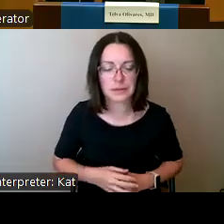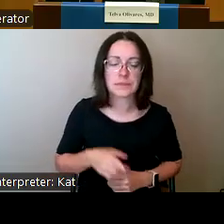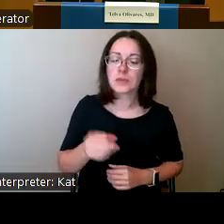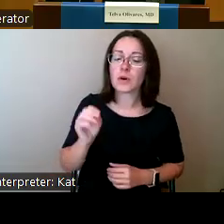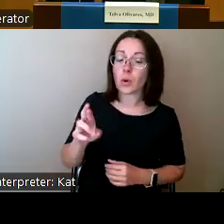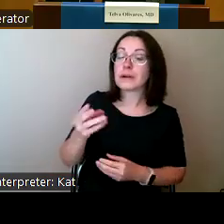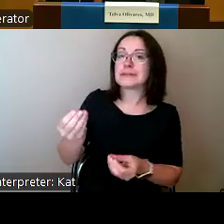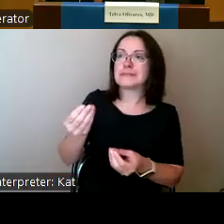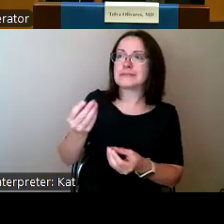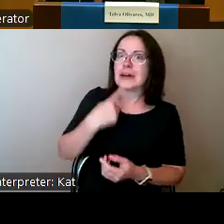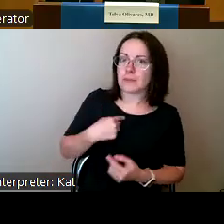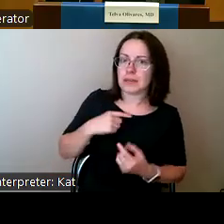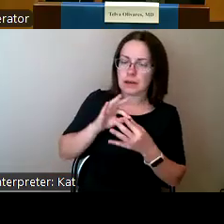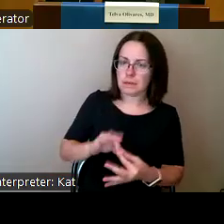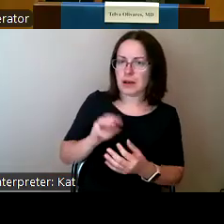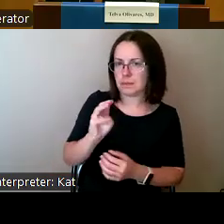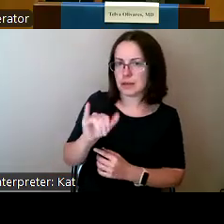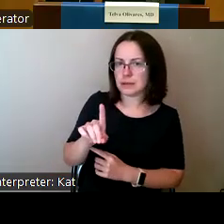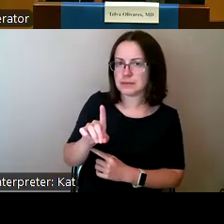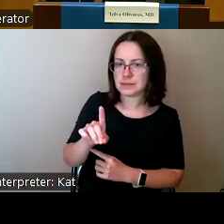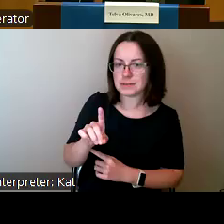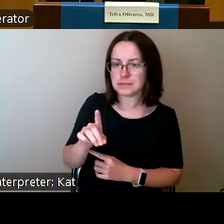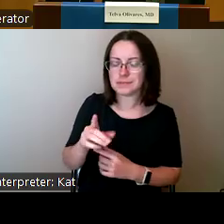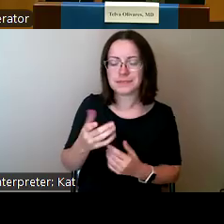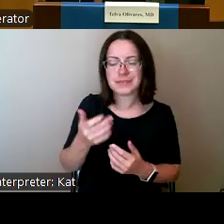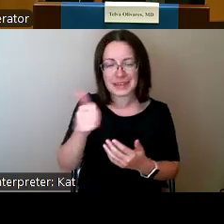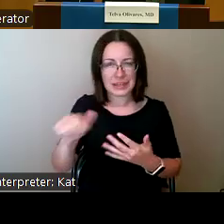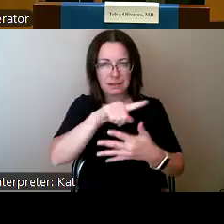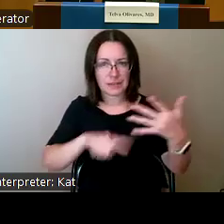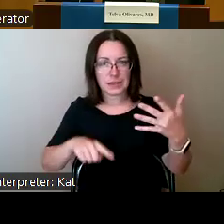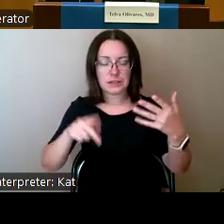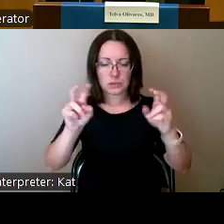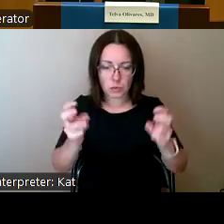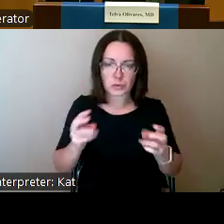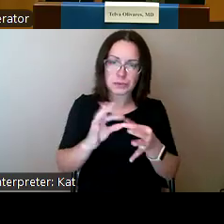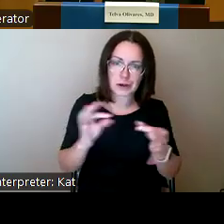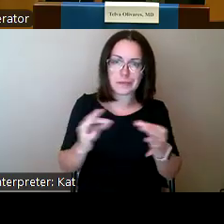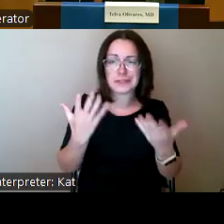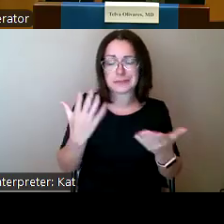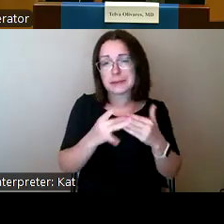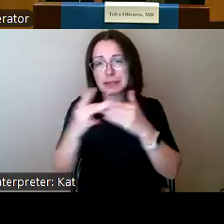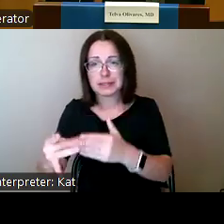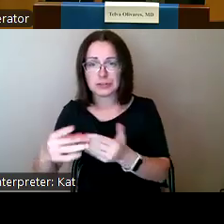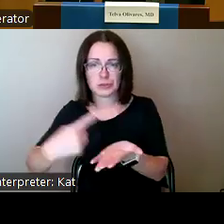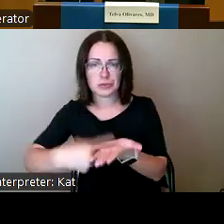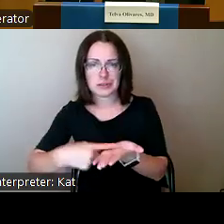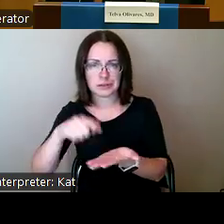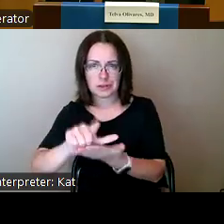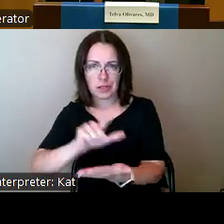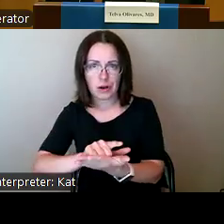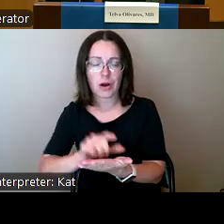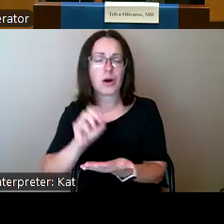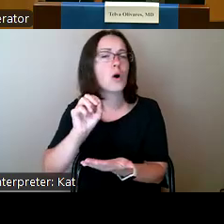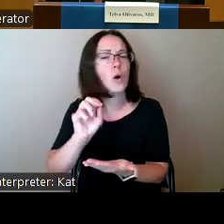of these may lead to conversation around the law, but any of them may be seen as something else and